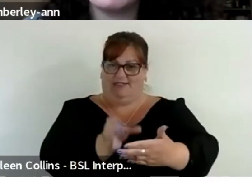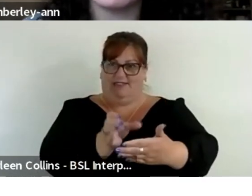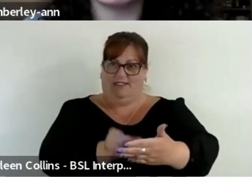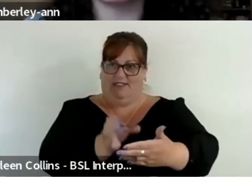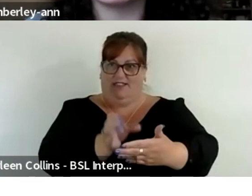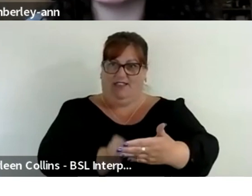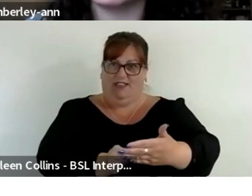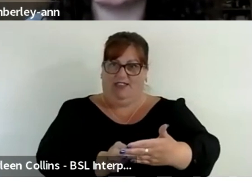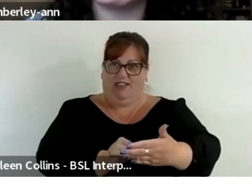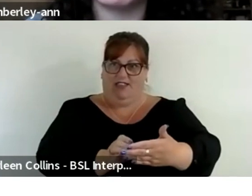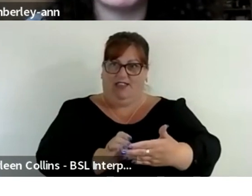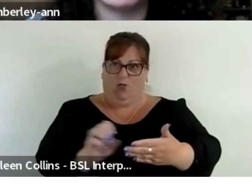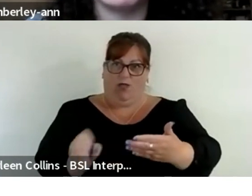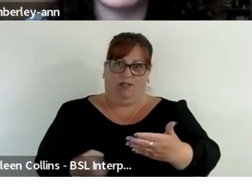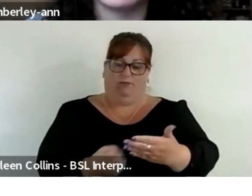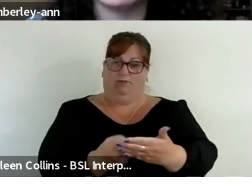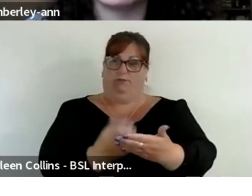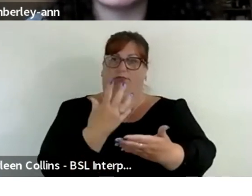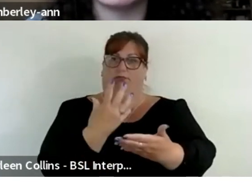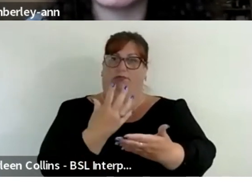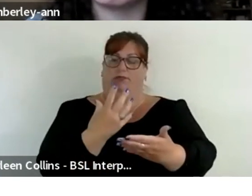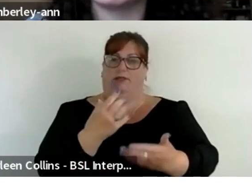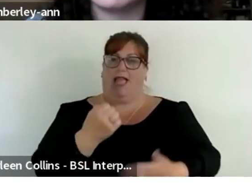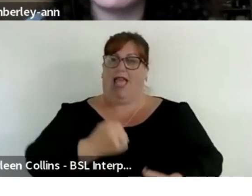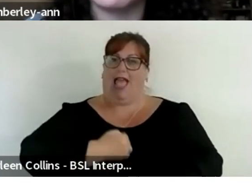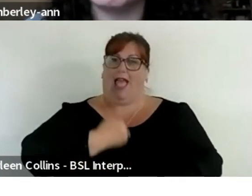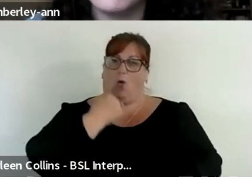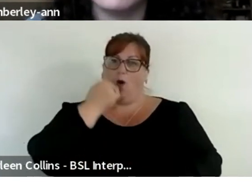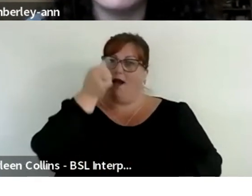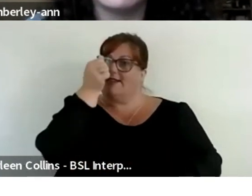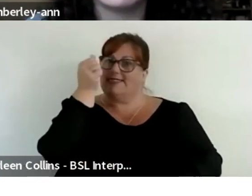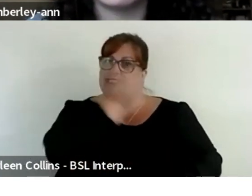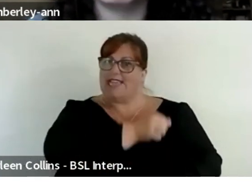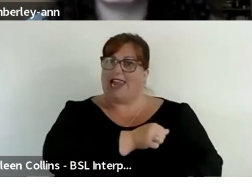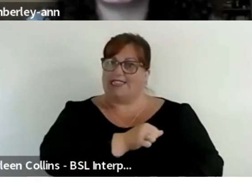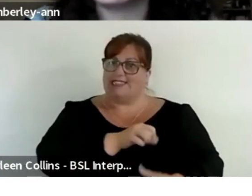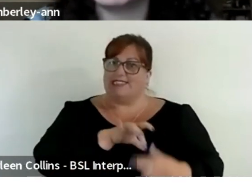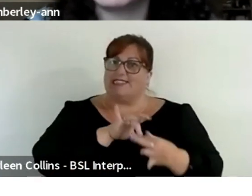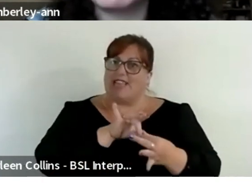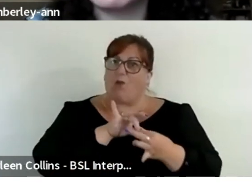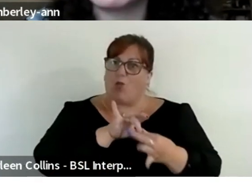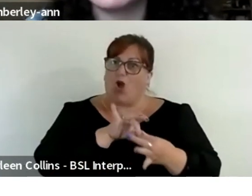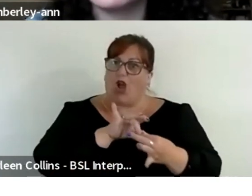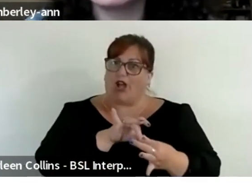and how to hear about opportunities that are currently open and find out more about our careers.